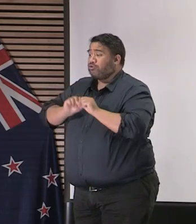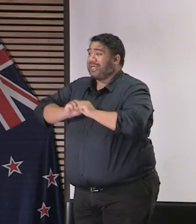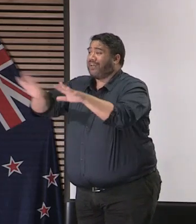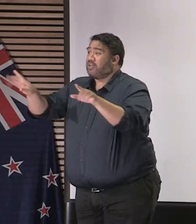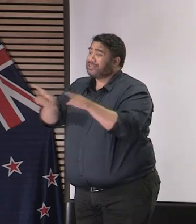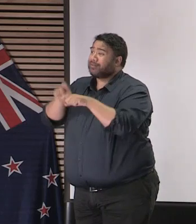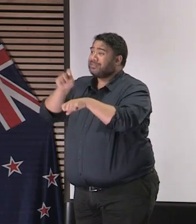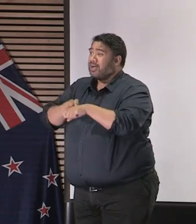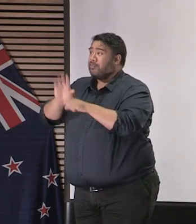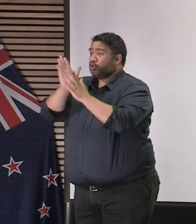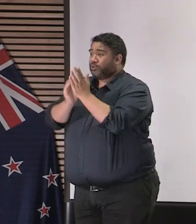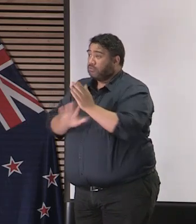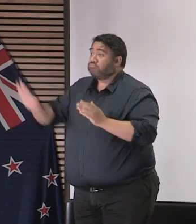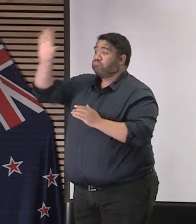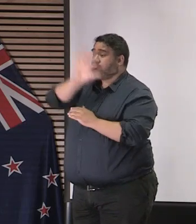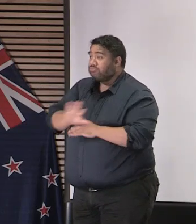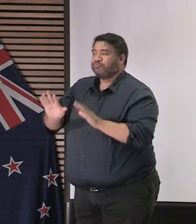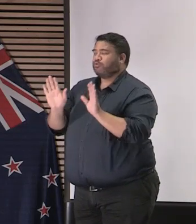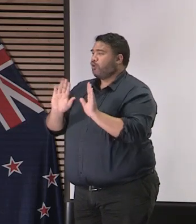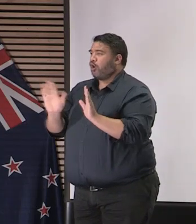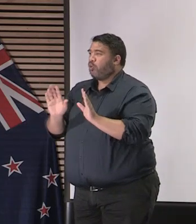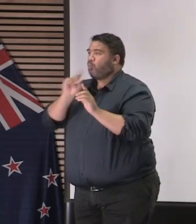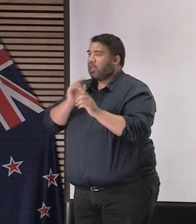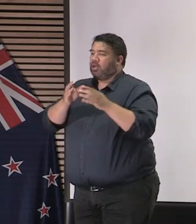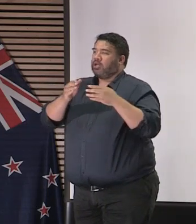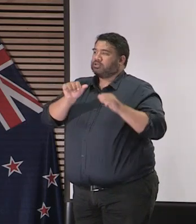clear that devices and